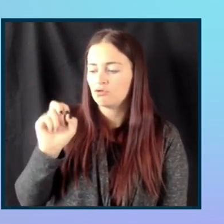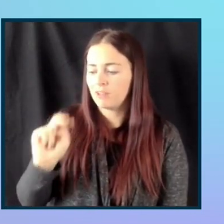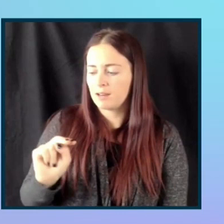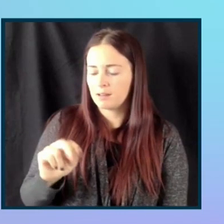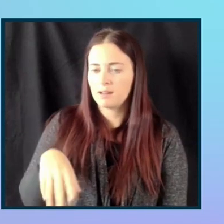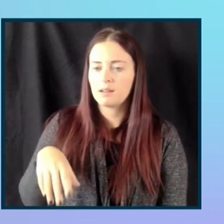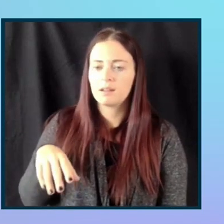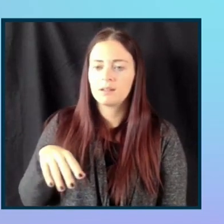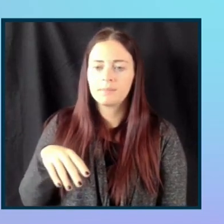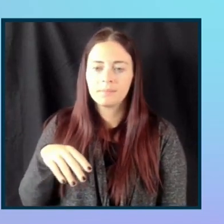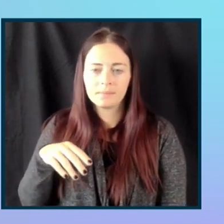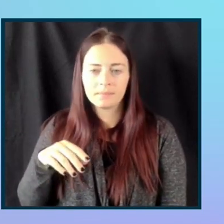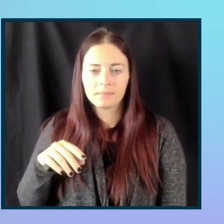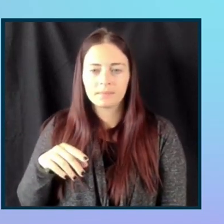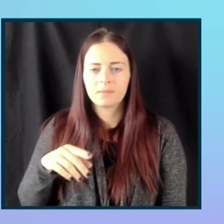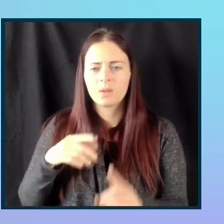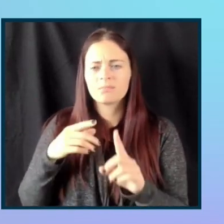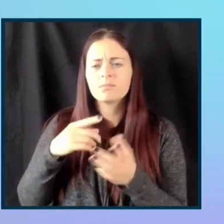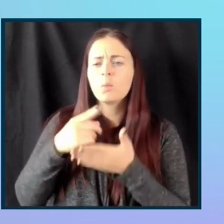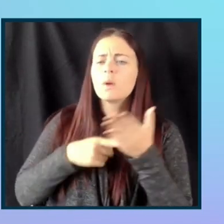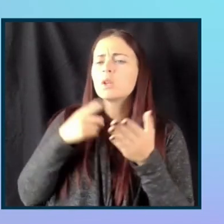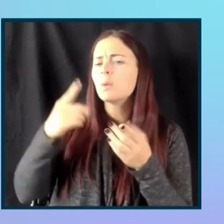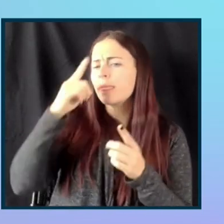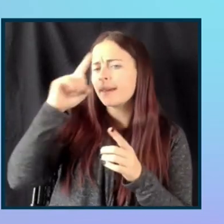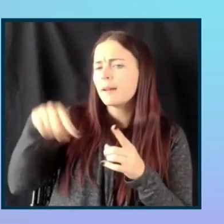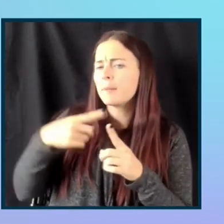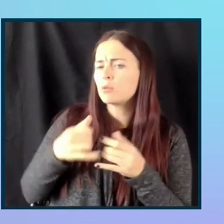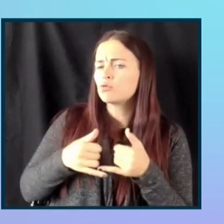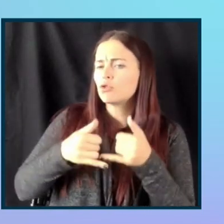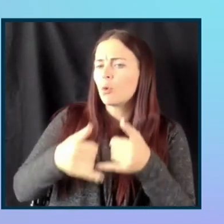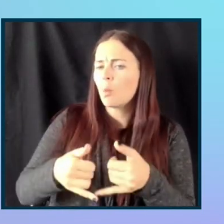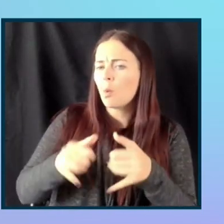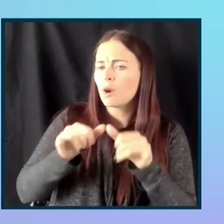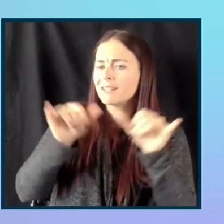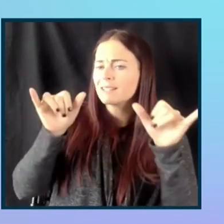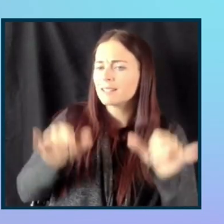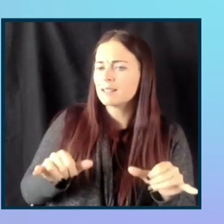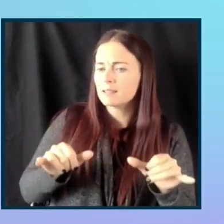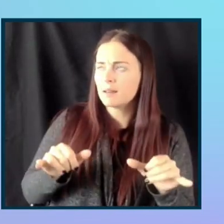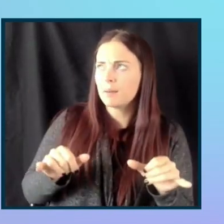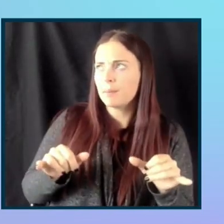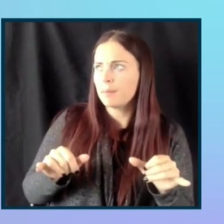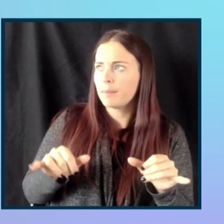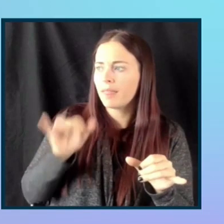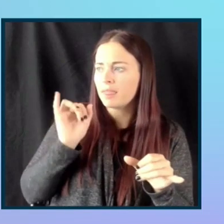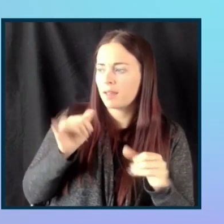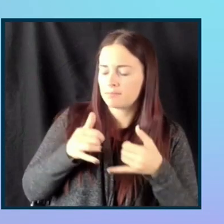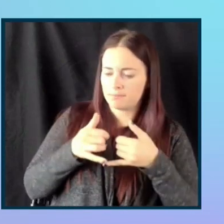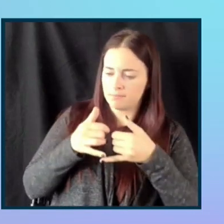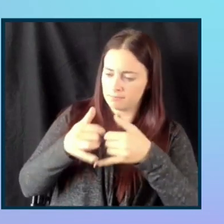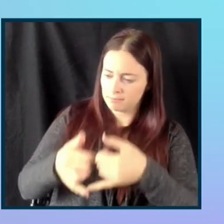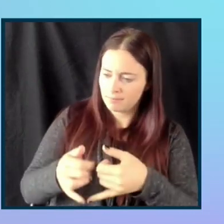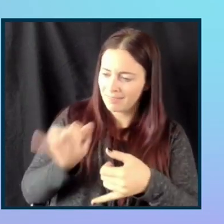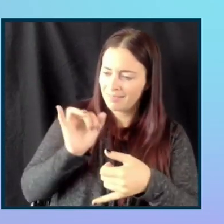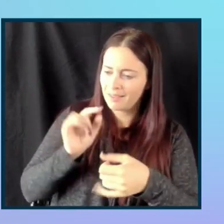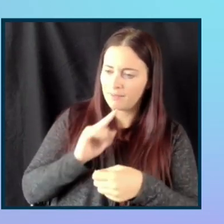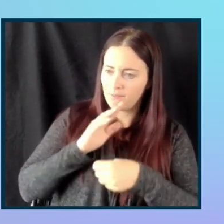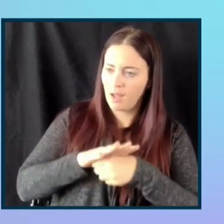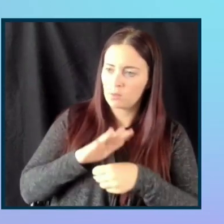"What do you think of a reward type system that actually rewards people, as in a voucher or something like that